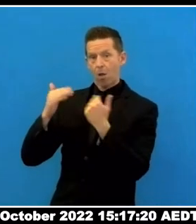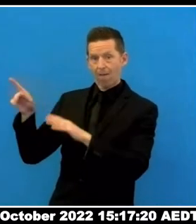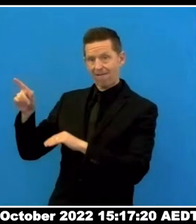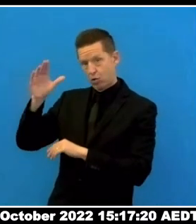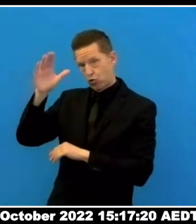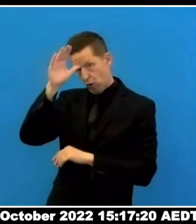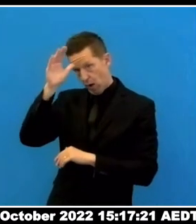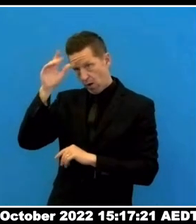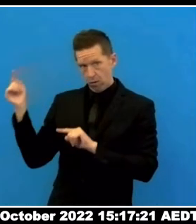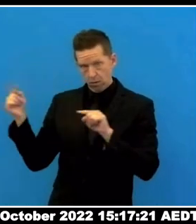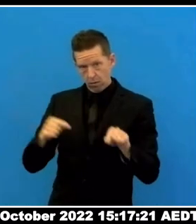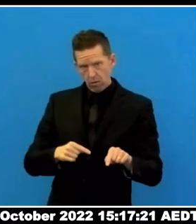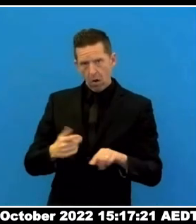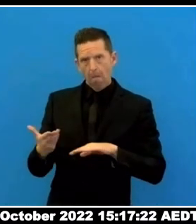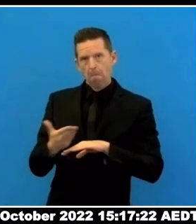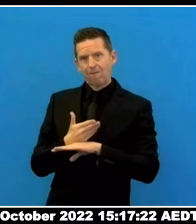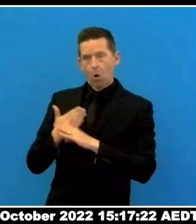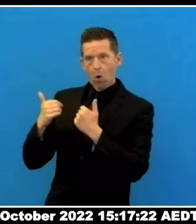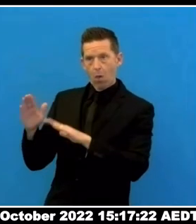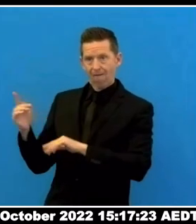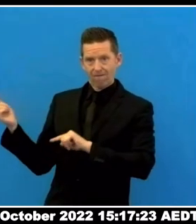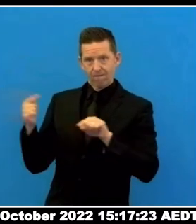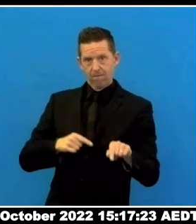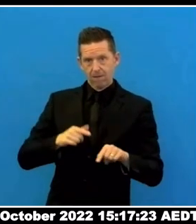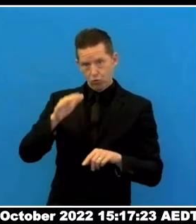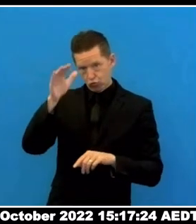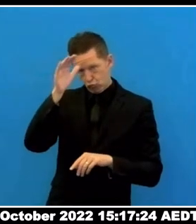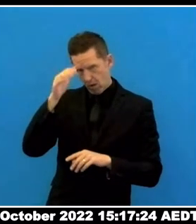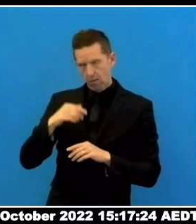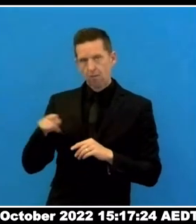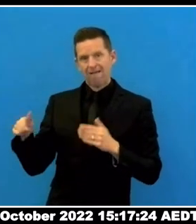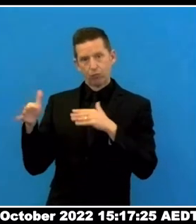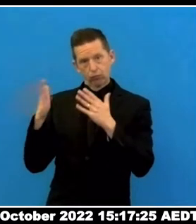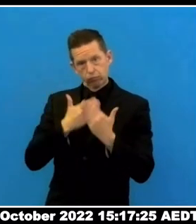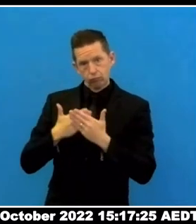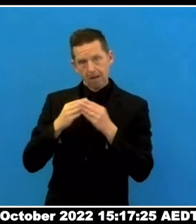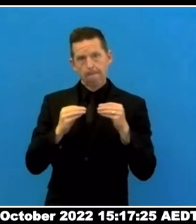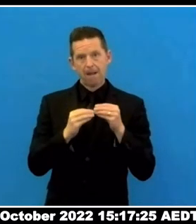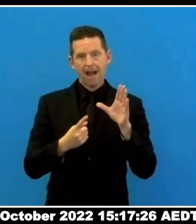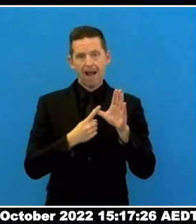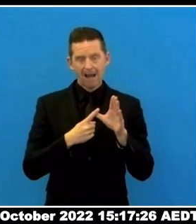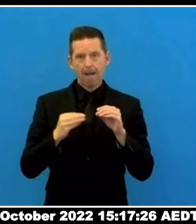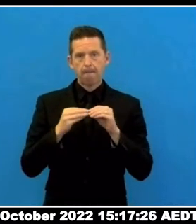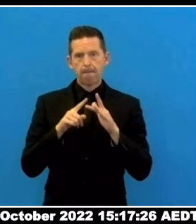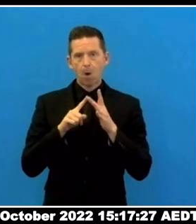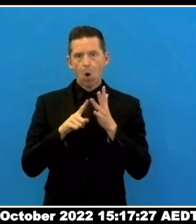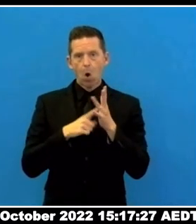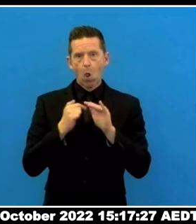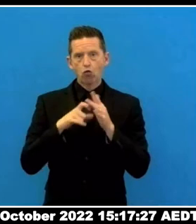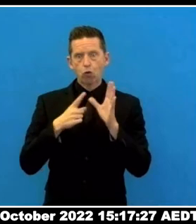And before you left Iraq, you had completed a Bachelor of Biological Science at Baghdad University?